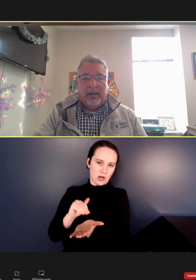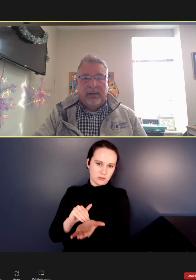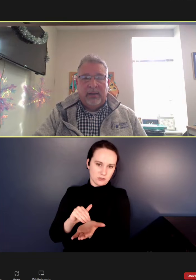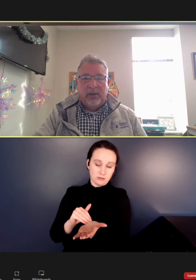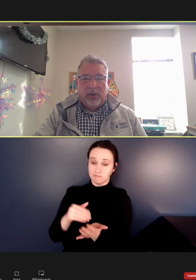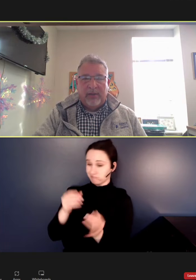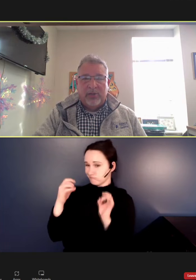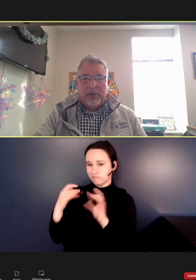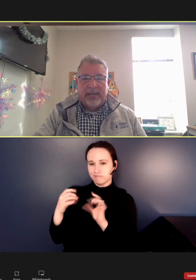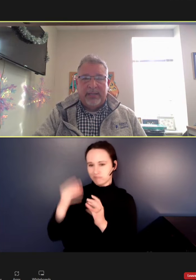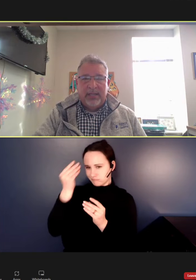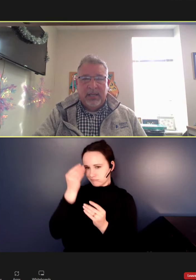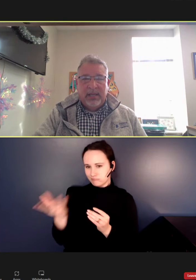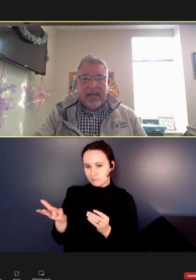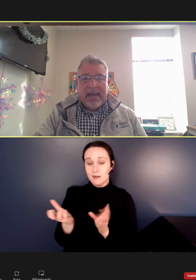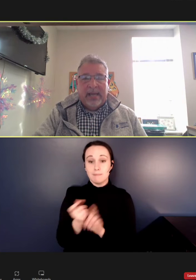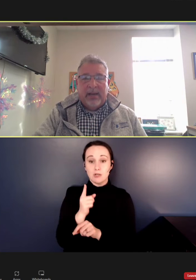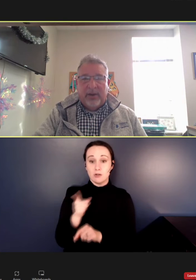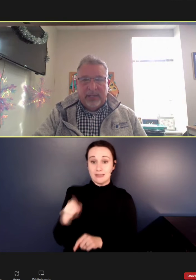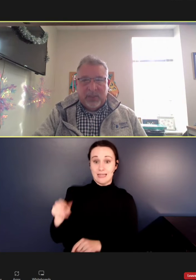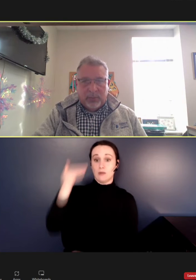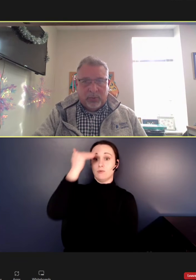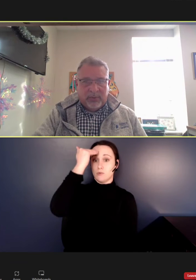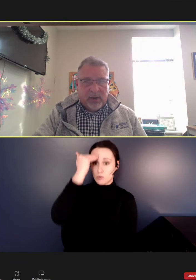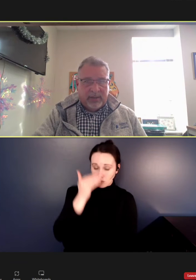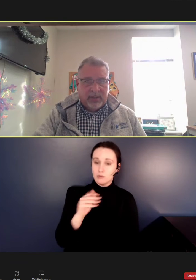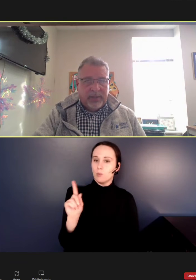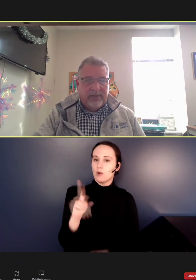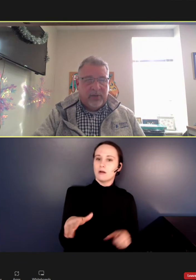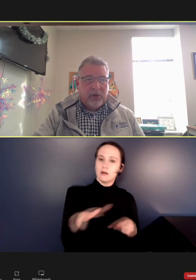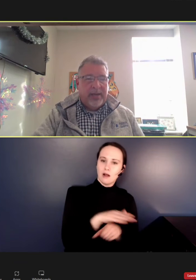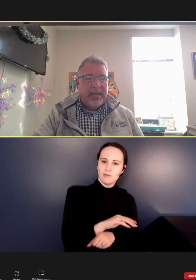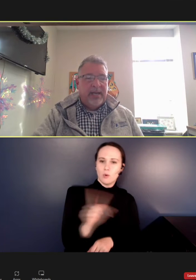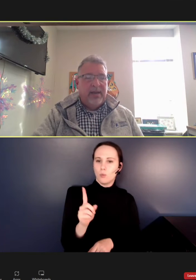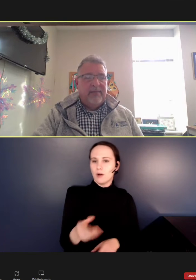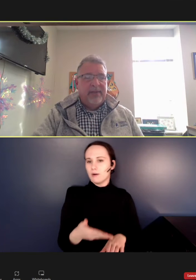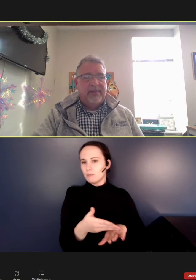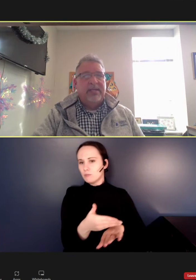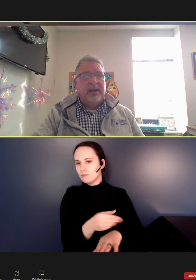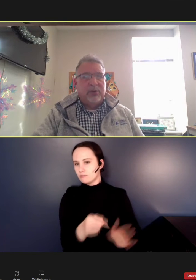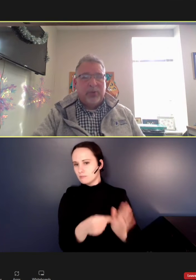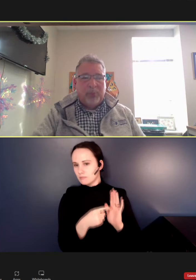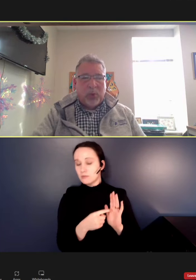in their coverage rates and areas to improve on. So, we have created a VFC coverage report.